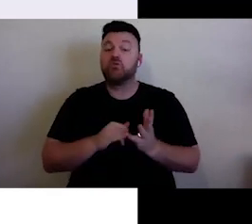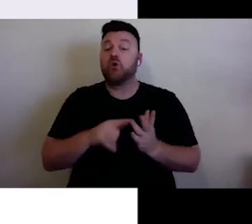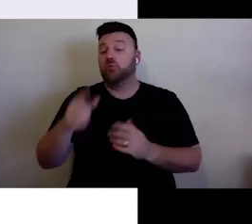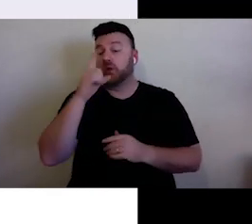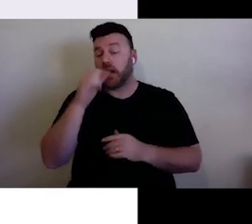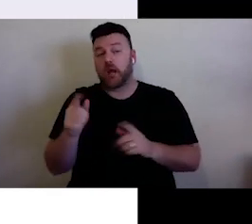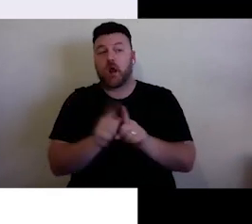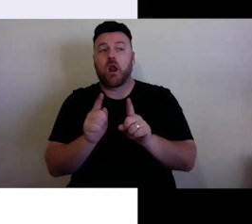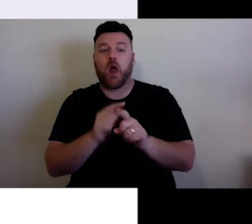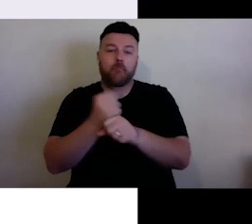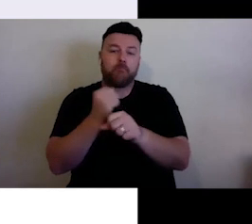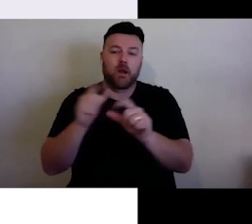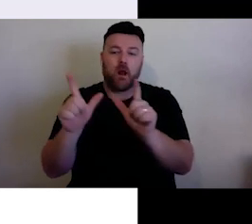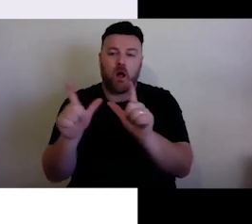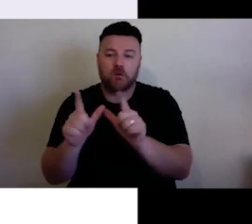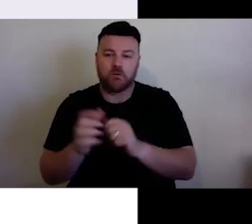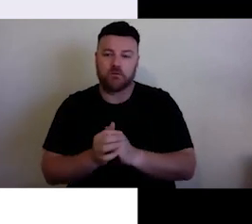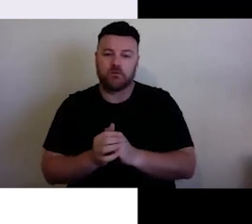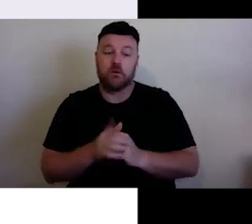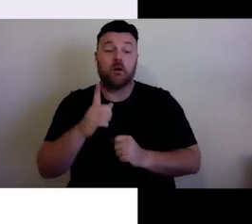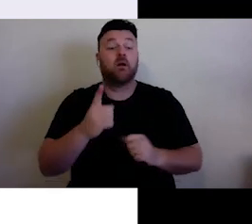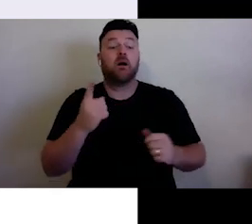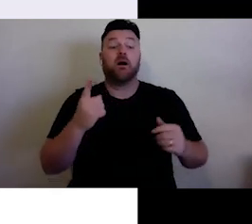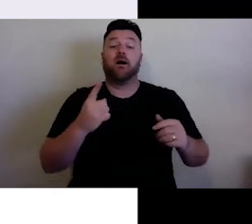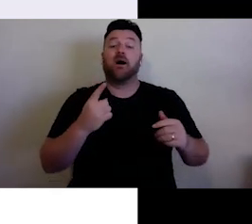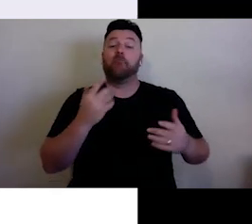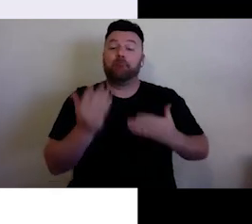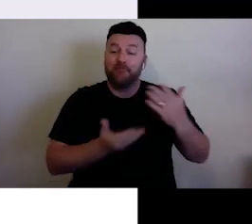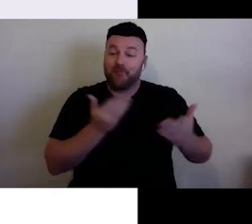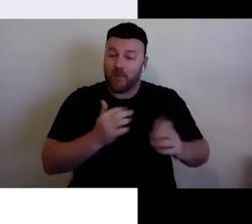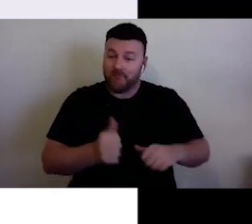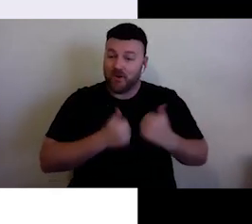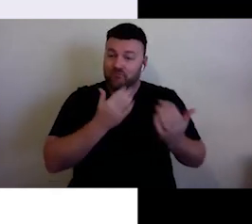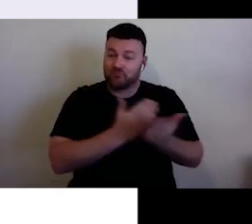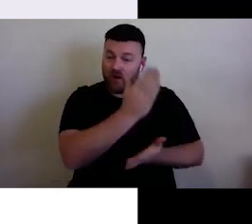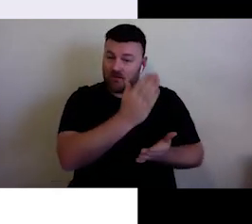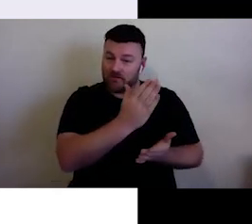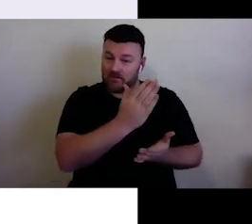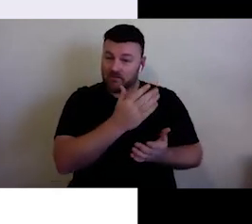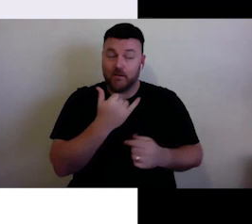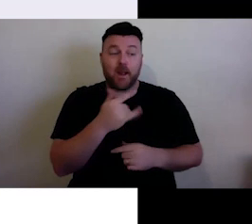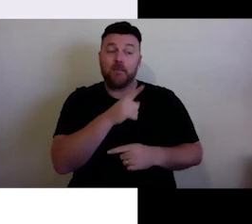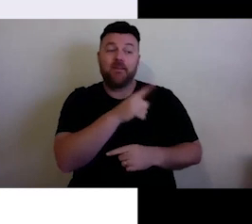licence. But performers have rights as well. Even if they don't own the copyright of what they ear performing, -- they're performing,